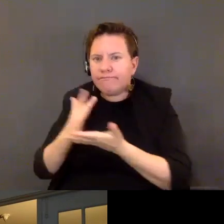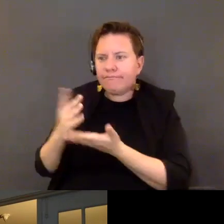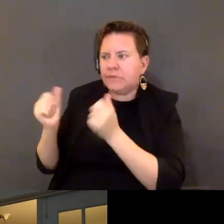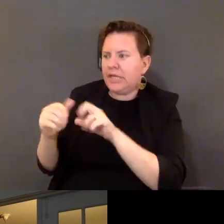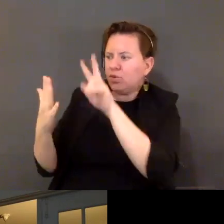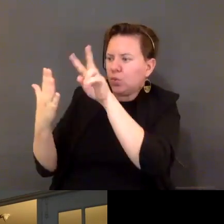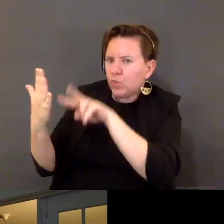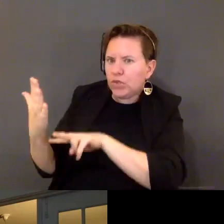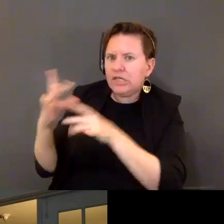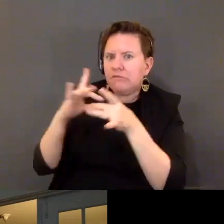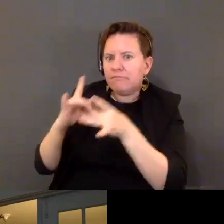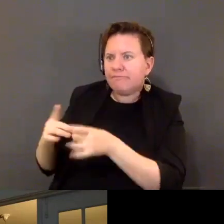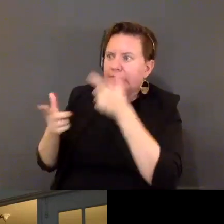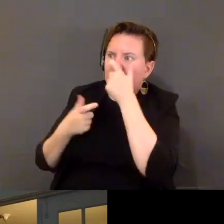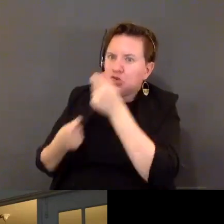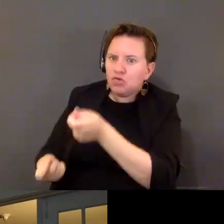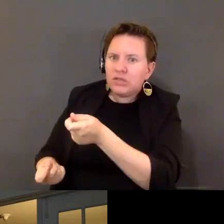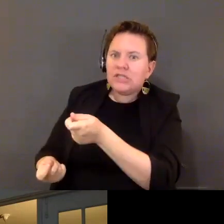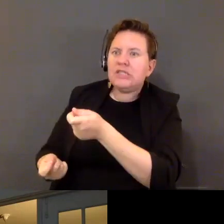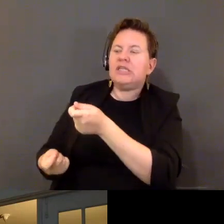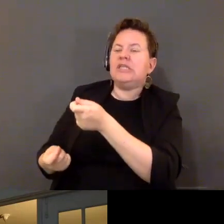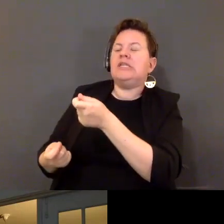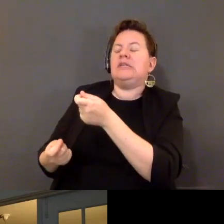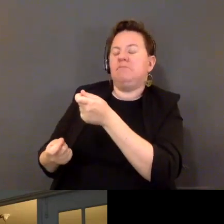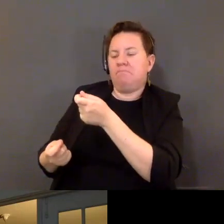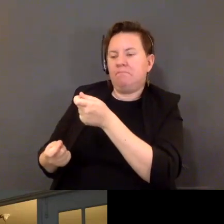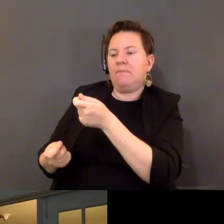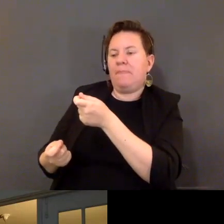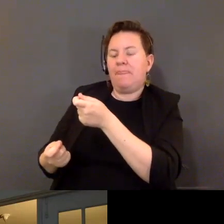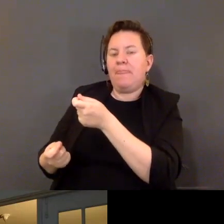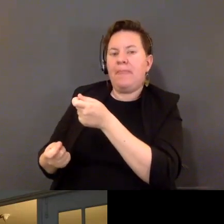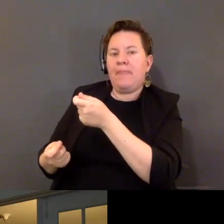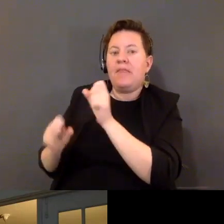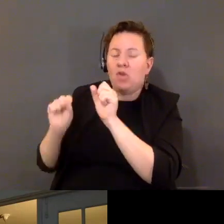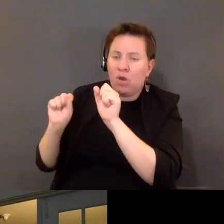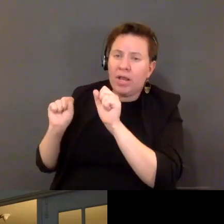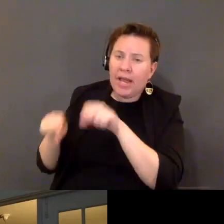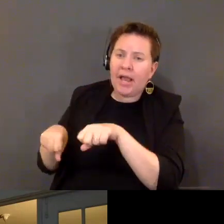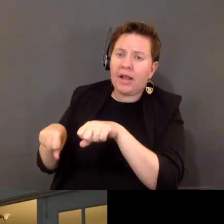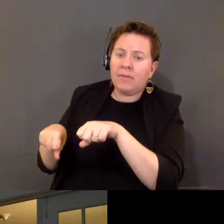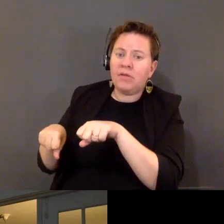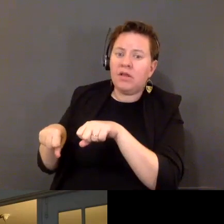interesting and stands out its own as a narrative there can be you know slippages where you have